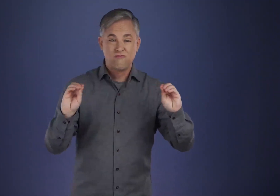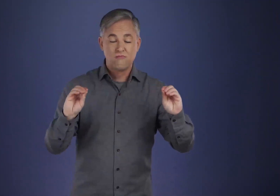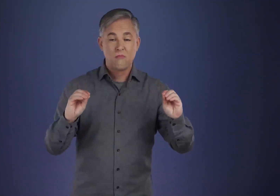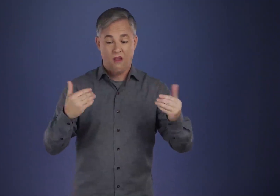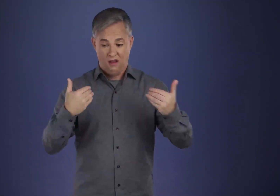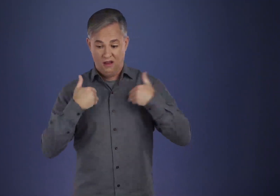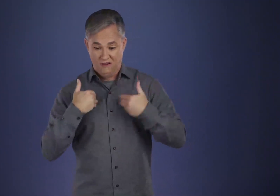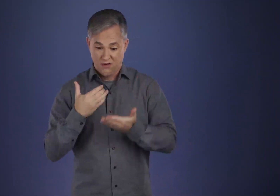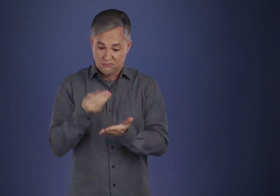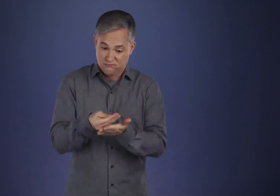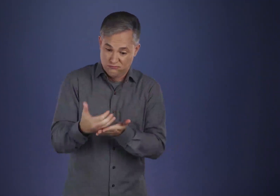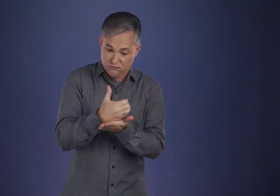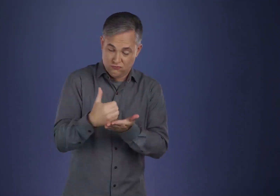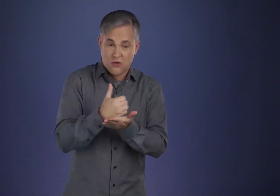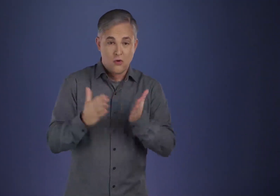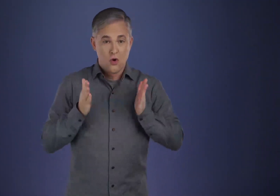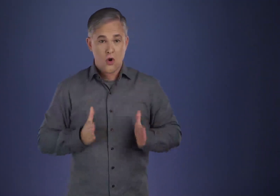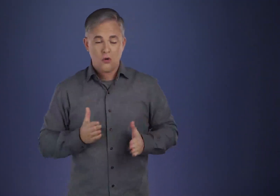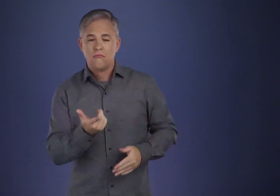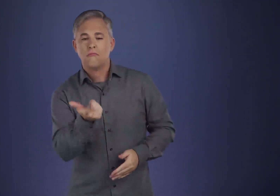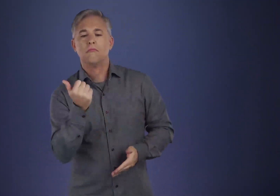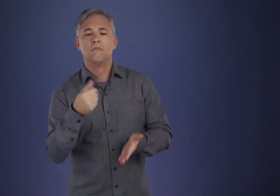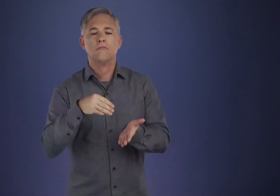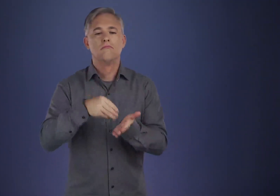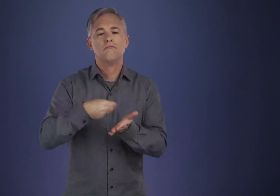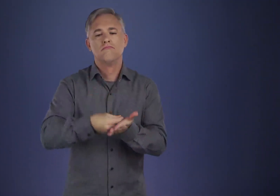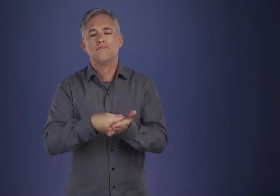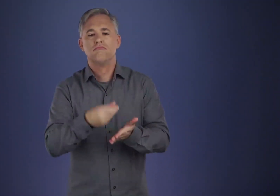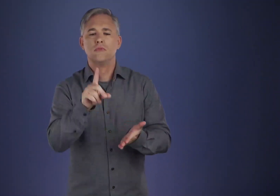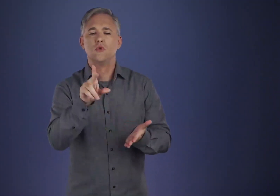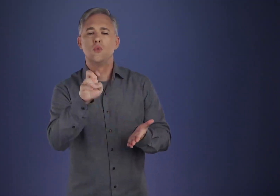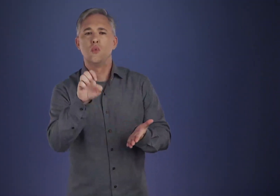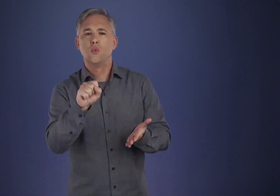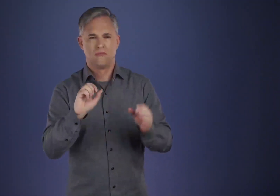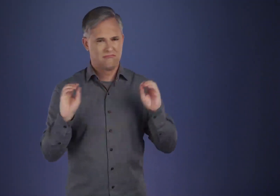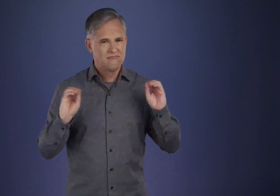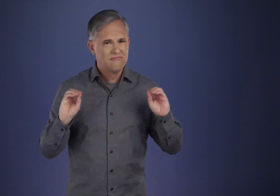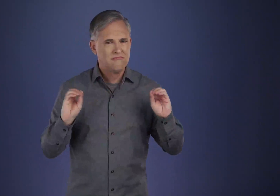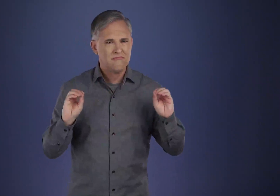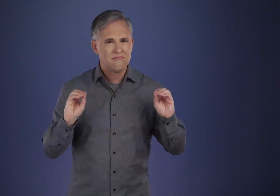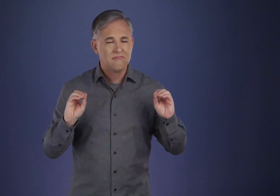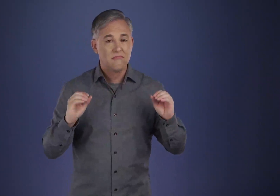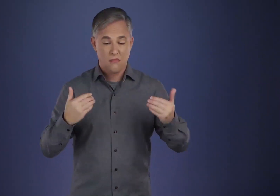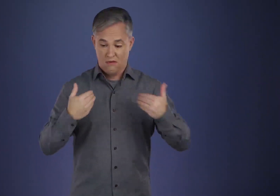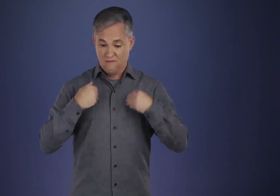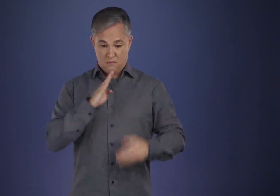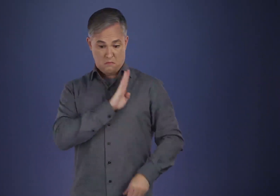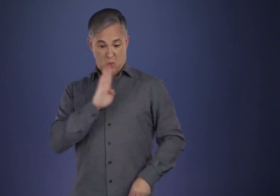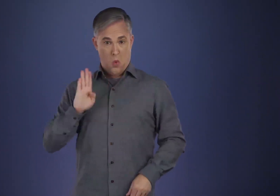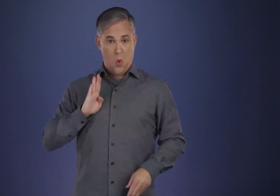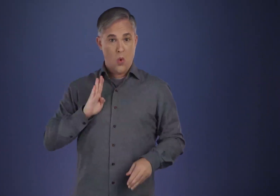no treasurer who can compel the payment of any dues, no board of directors who can cast an erring member